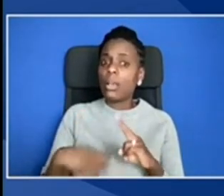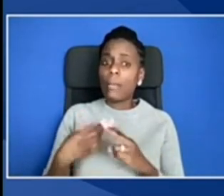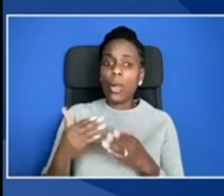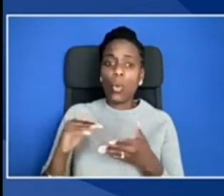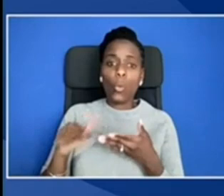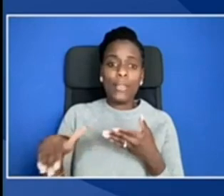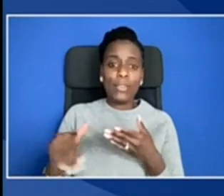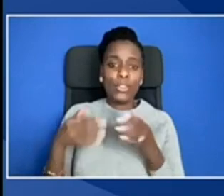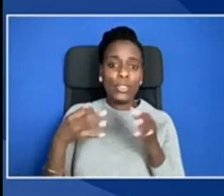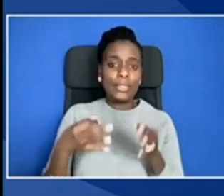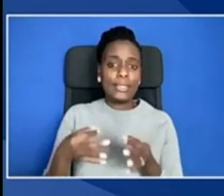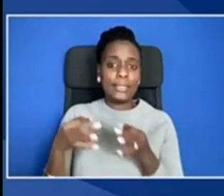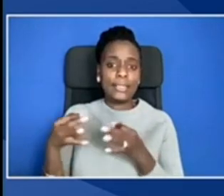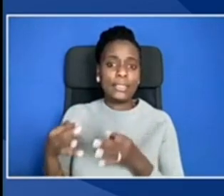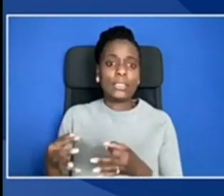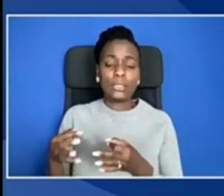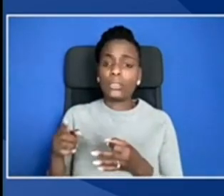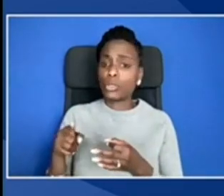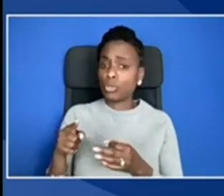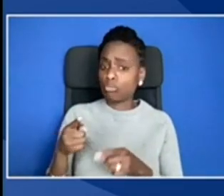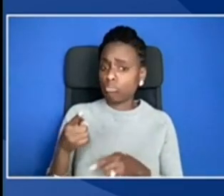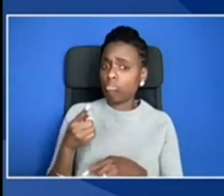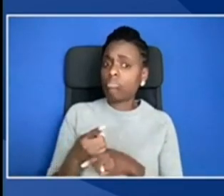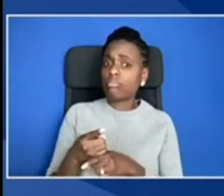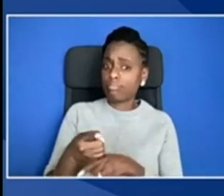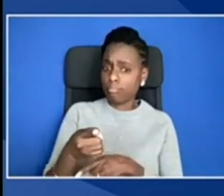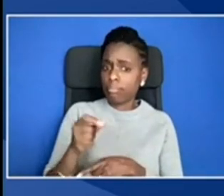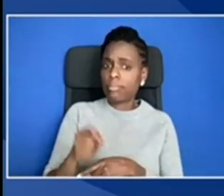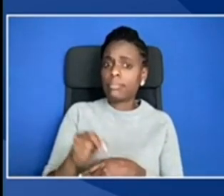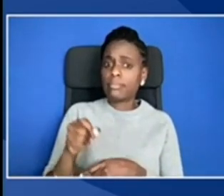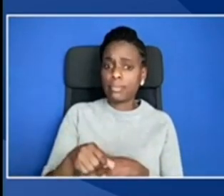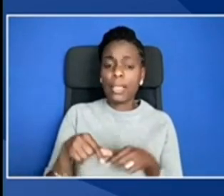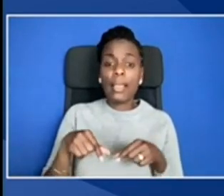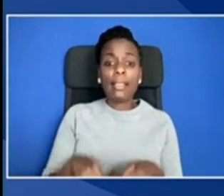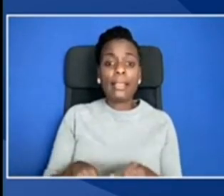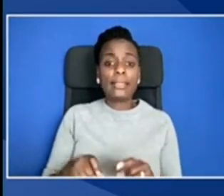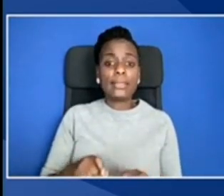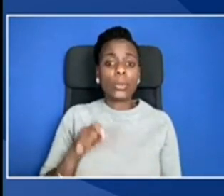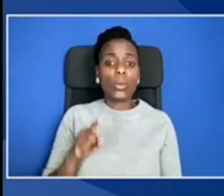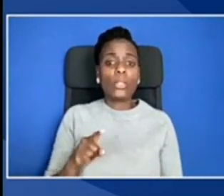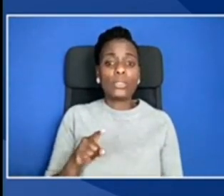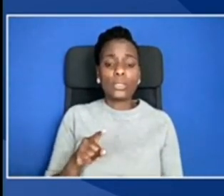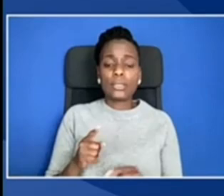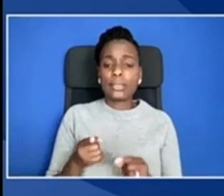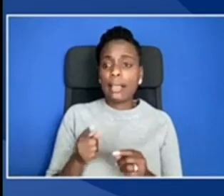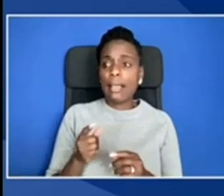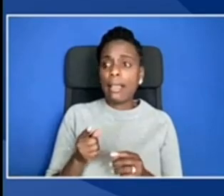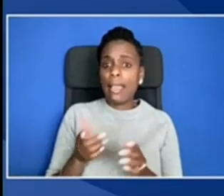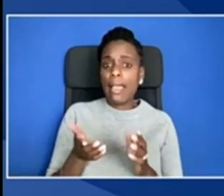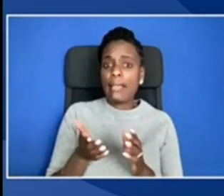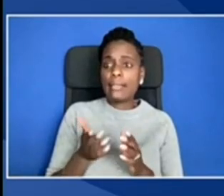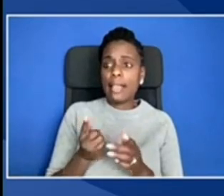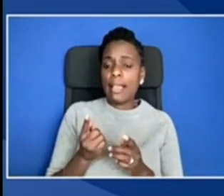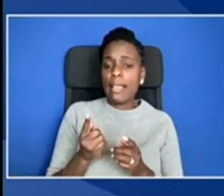So I think you're spot on with that. This particular question, I think, is asking you to- the negotiators to look at